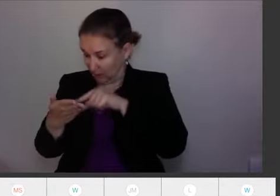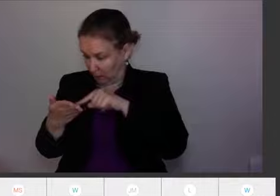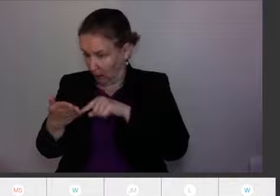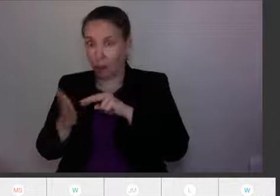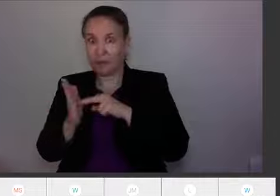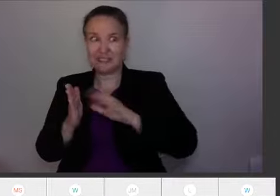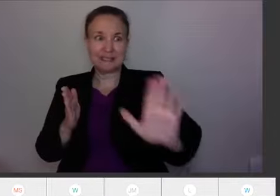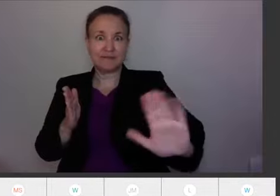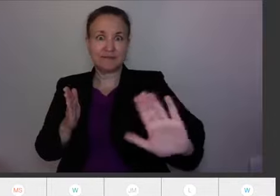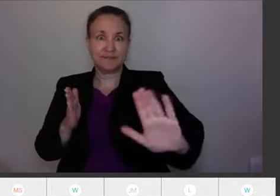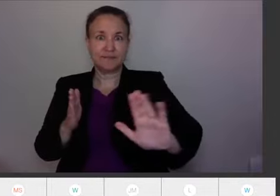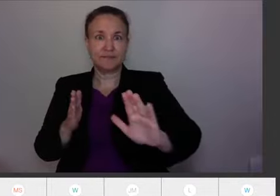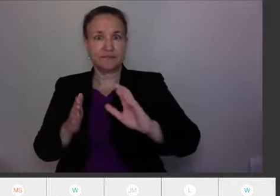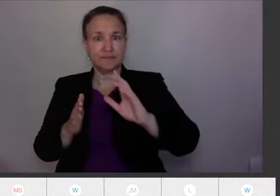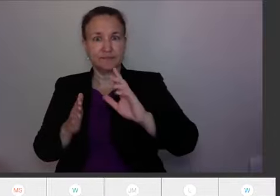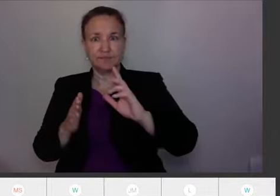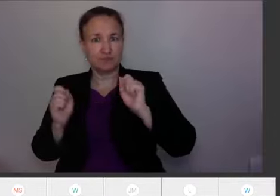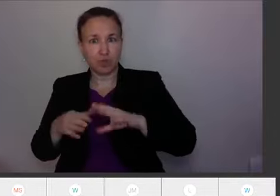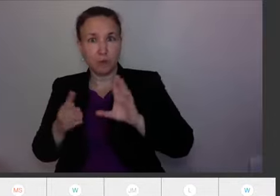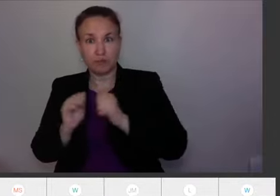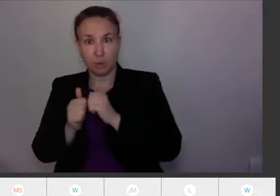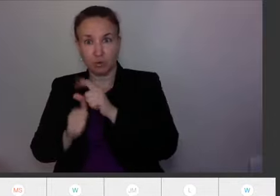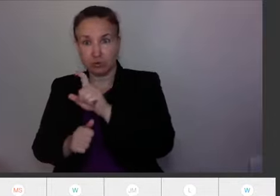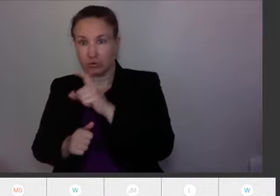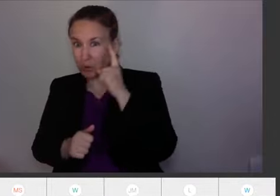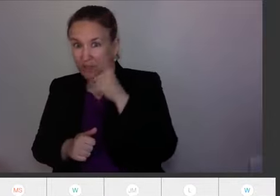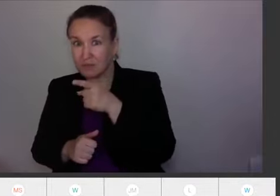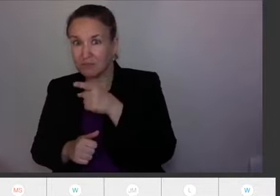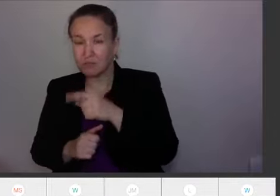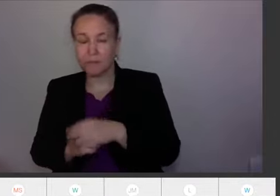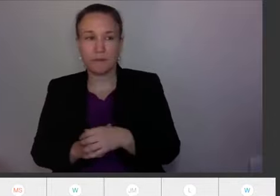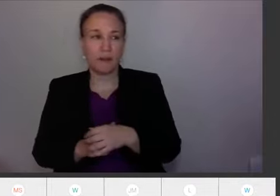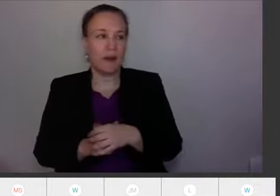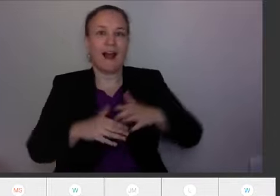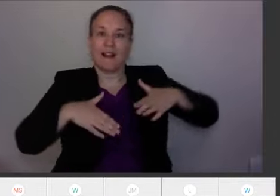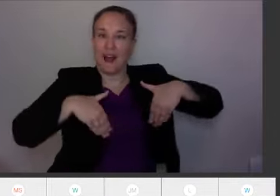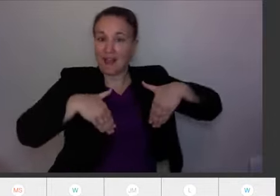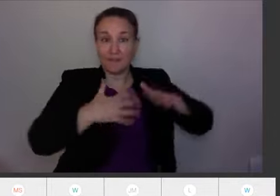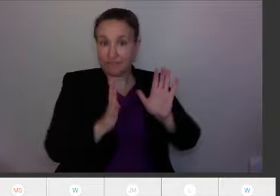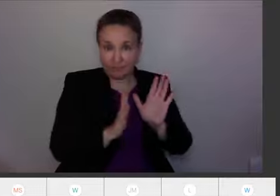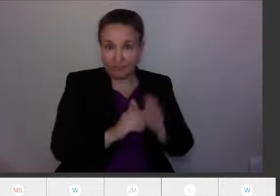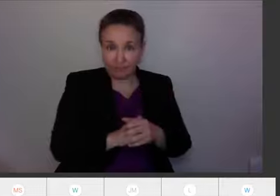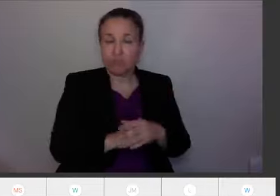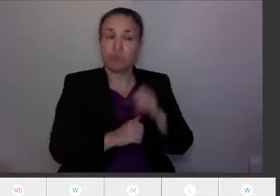youth sports [Commissioner] uh they have not yet but we are watching it very very